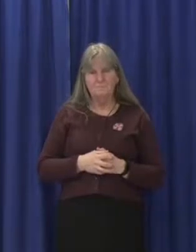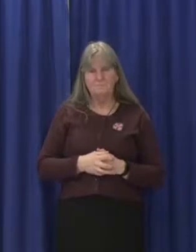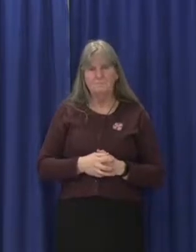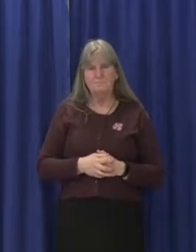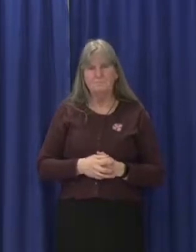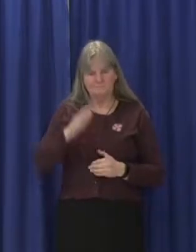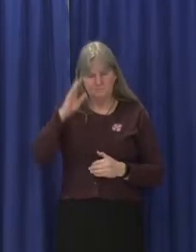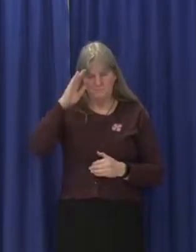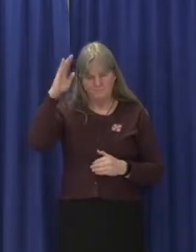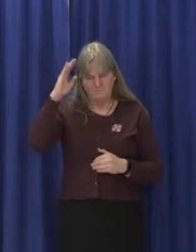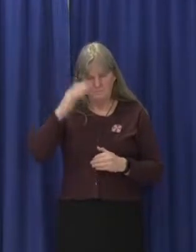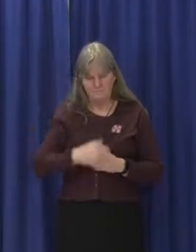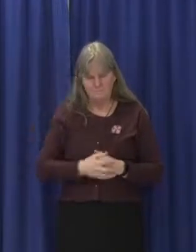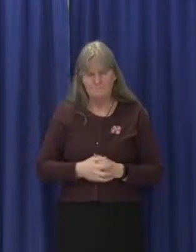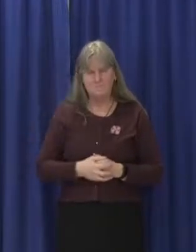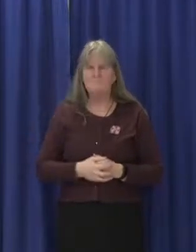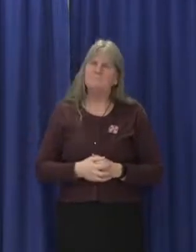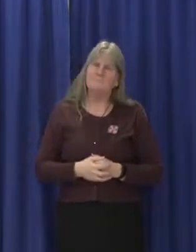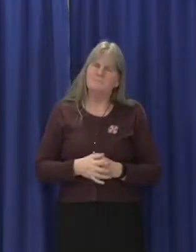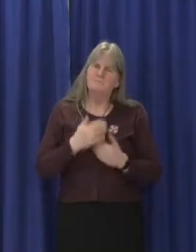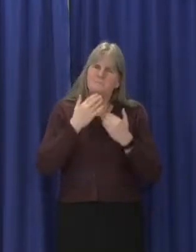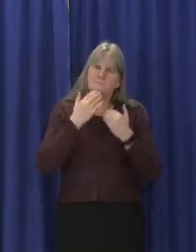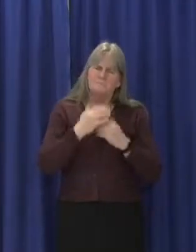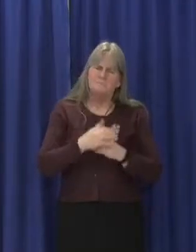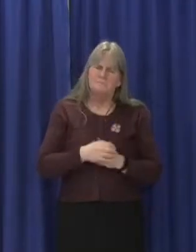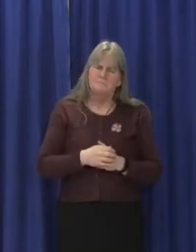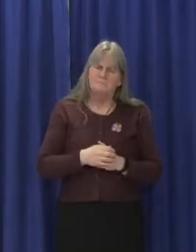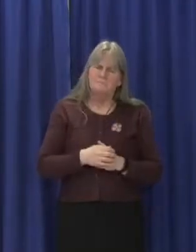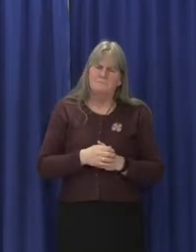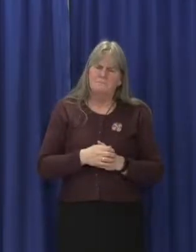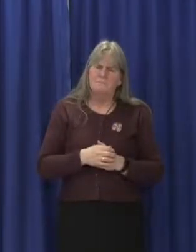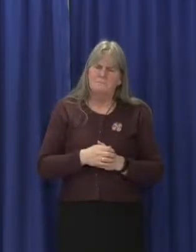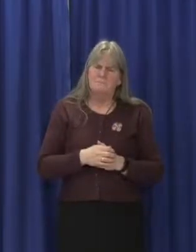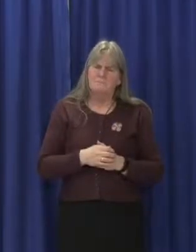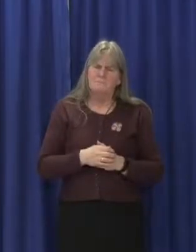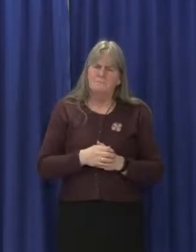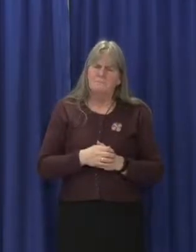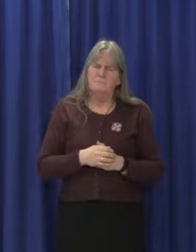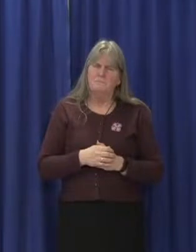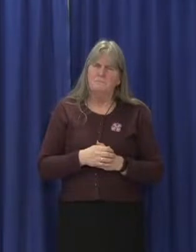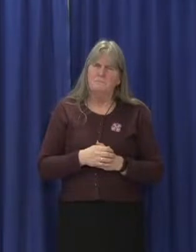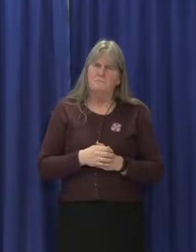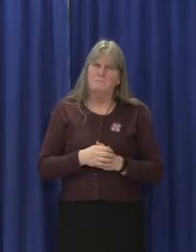Reporter: Hello, thank you. I guess my first question has to do with this school snapshot